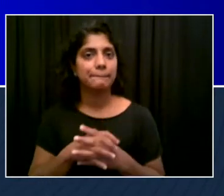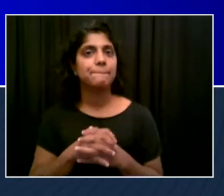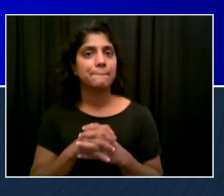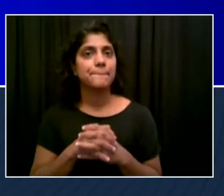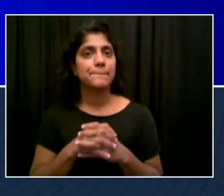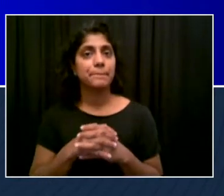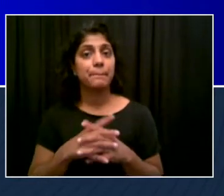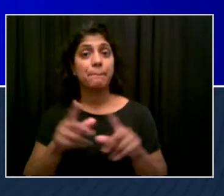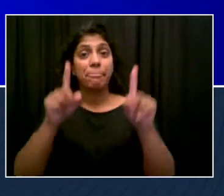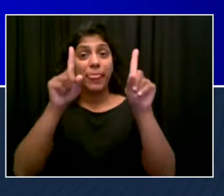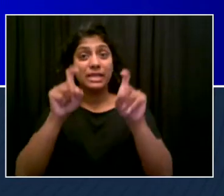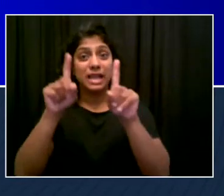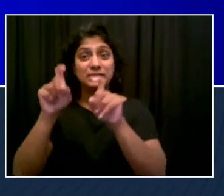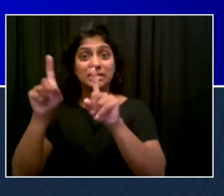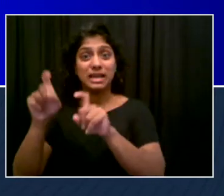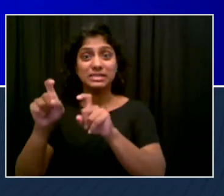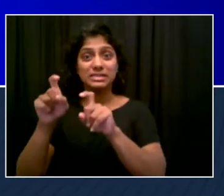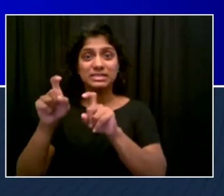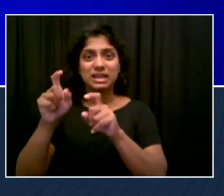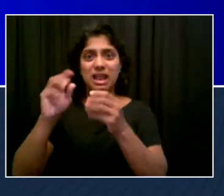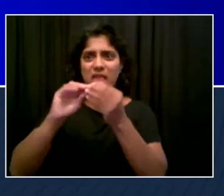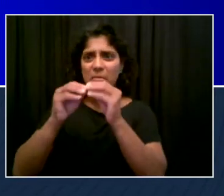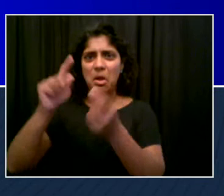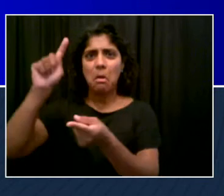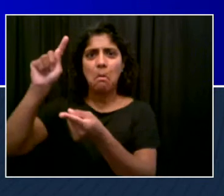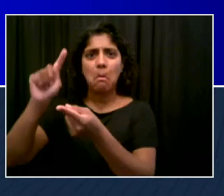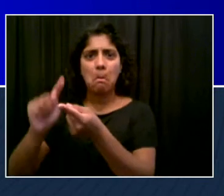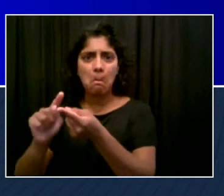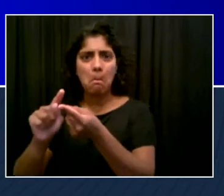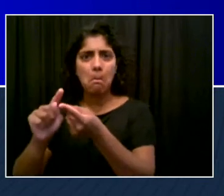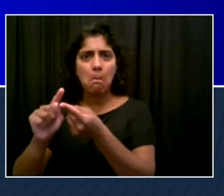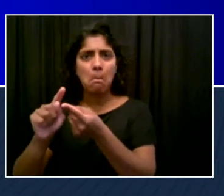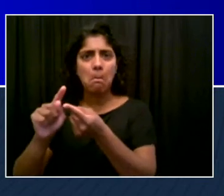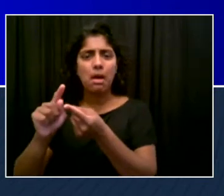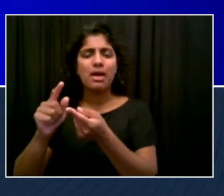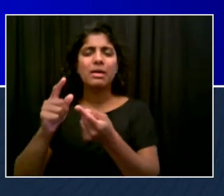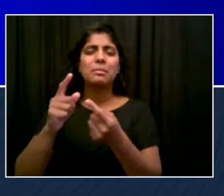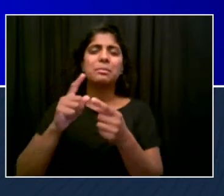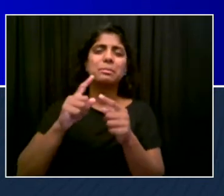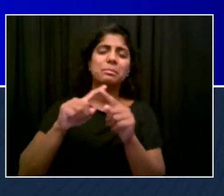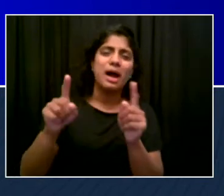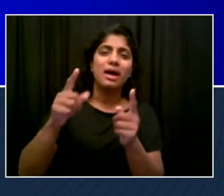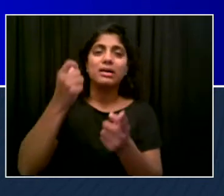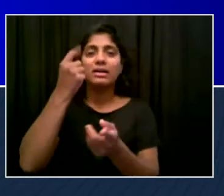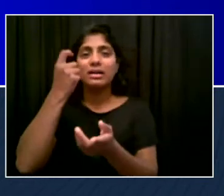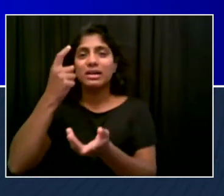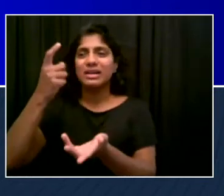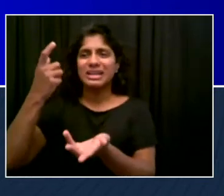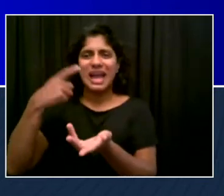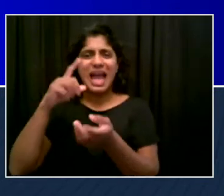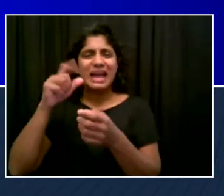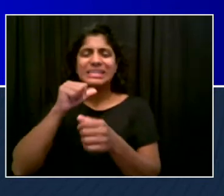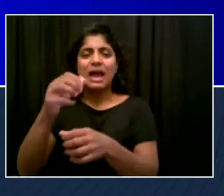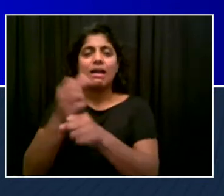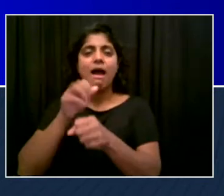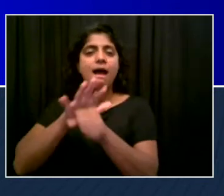ALL THIS WEEK BECAUSE THIS ONE IN PARTICULAR IS NOT SHOWING US THE WHOLE PICTURE BECAUSE FEWER AND FEWER PEOPLE ARE GETTING TESTED AND WE DON'T HAVE THE BIG